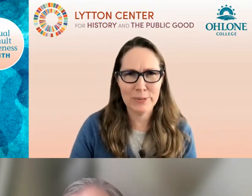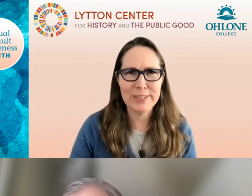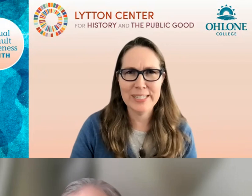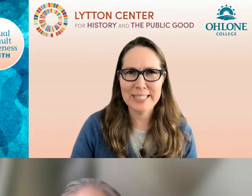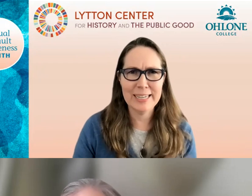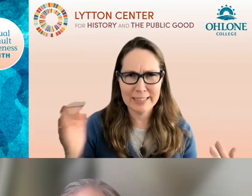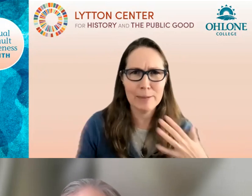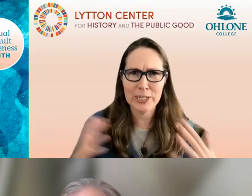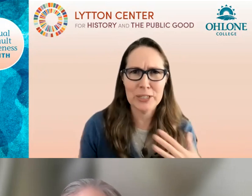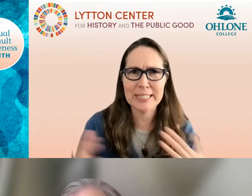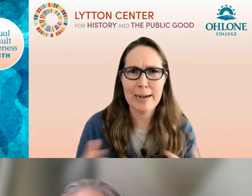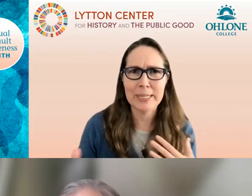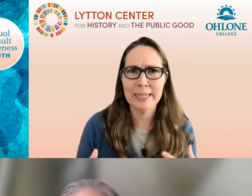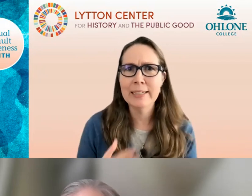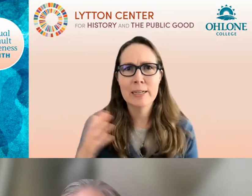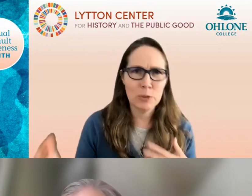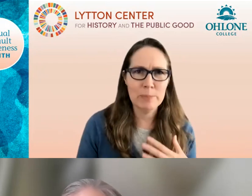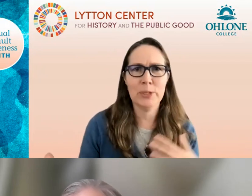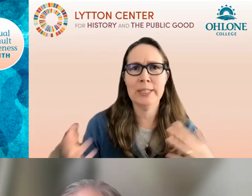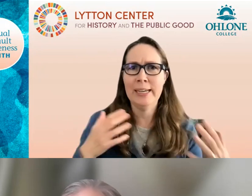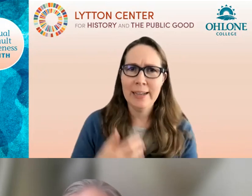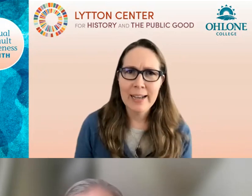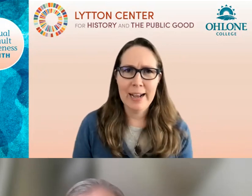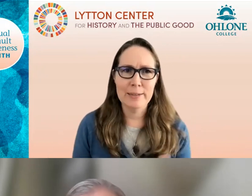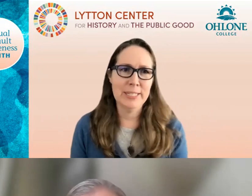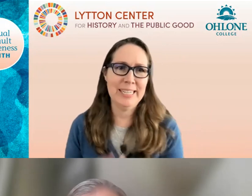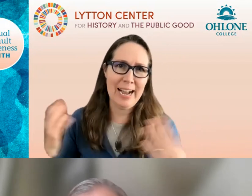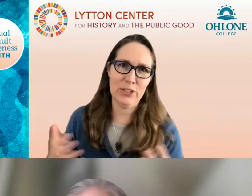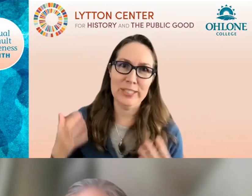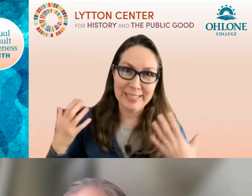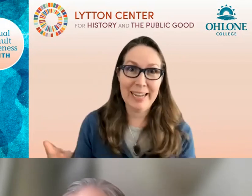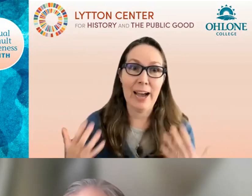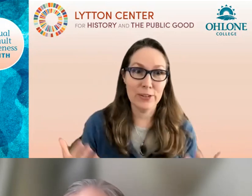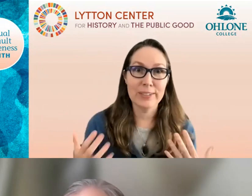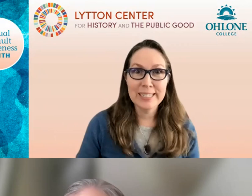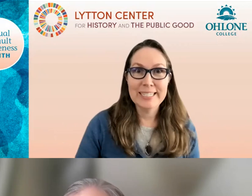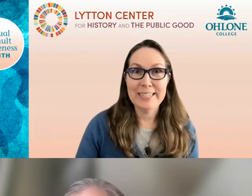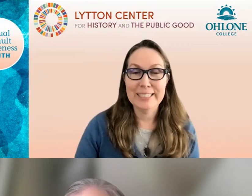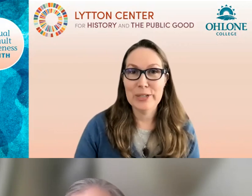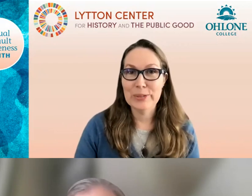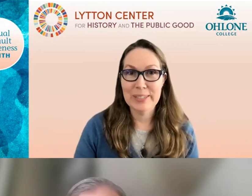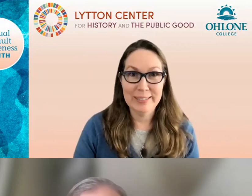and it's really fun to see a collaboration that's happening between Berkeley and MTC to actually gather data to use